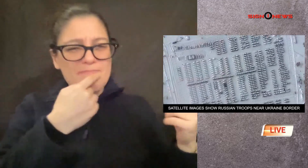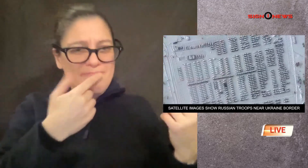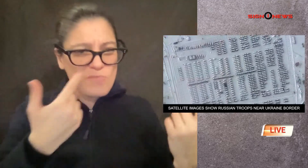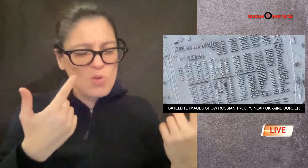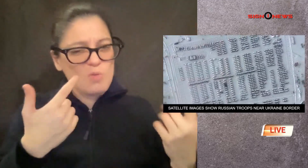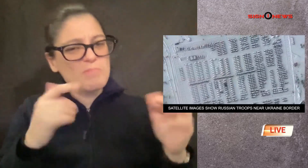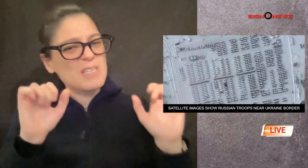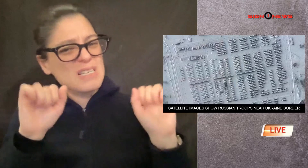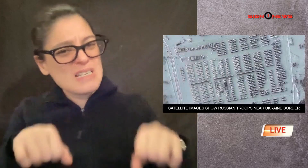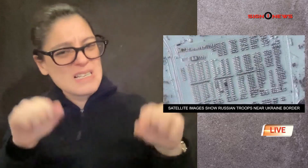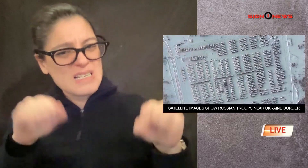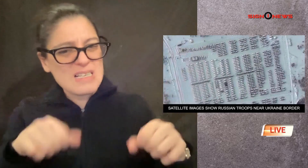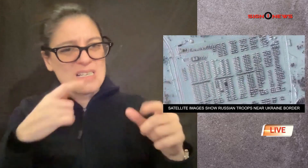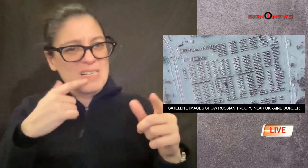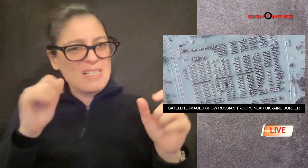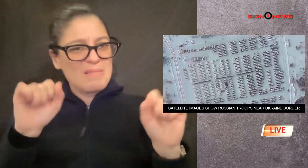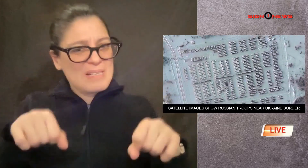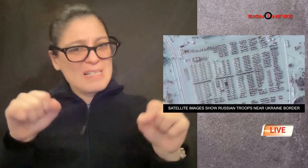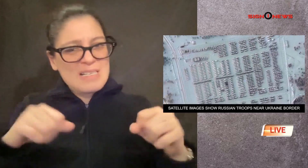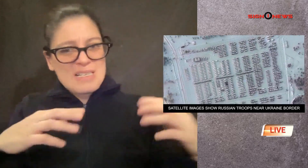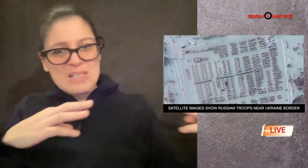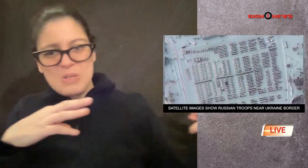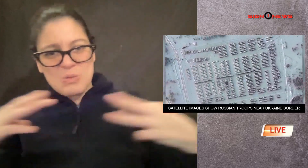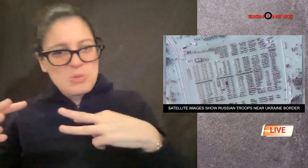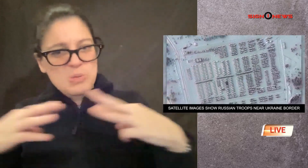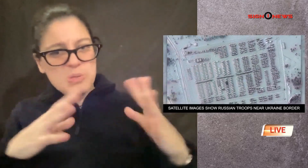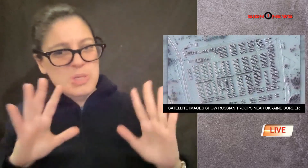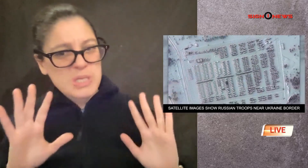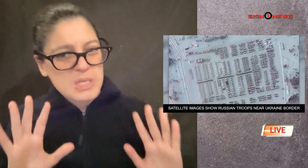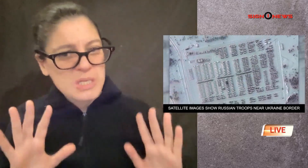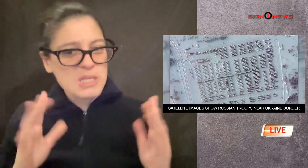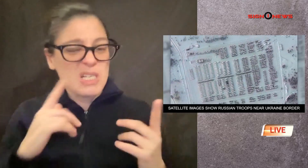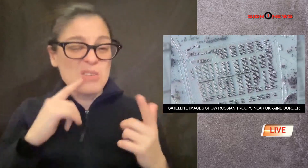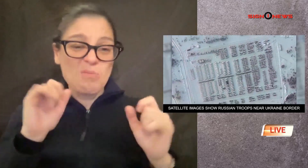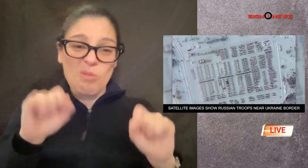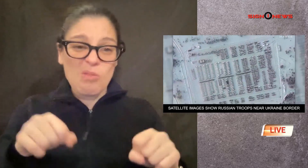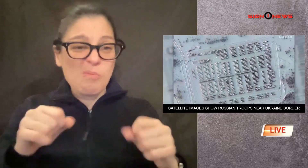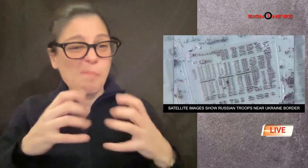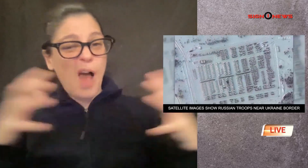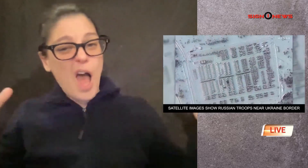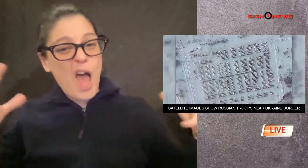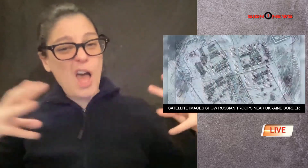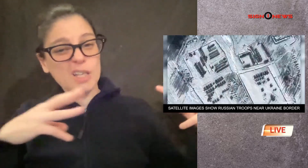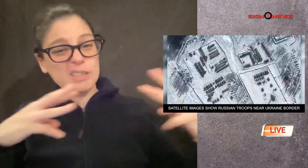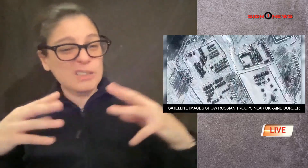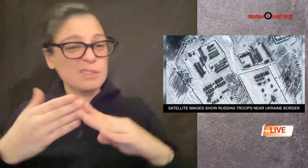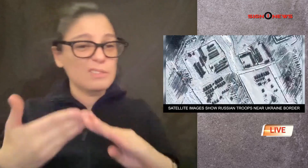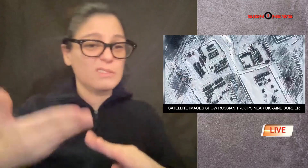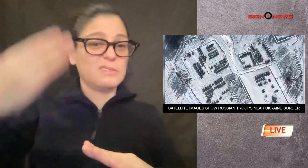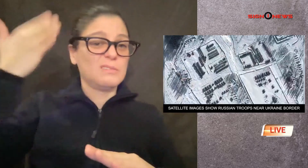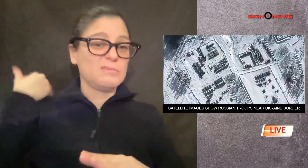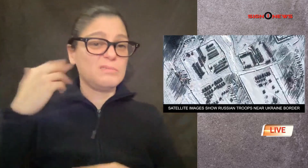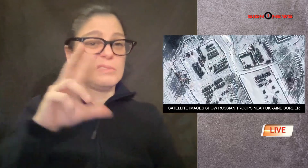according to the organization for security and cooperation in Europe the risk of war